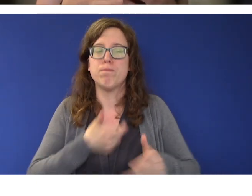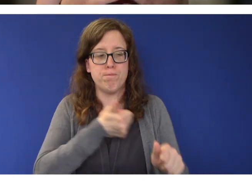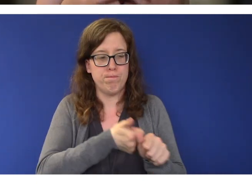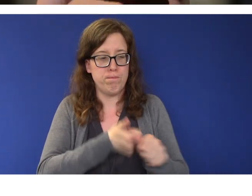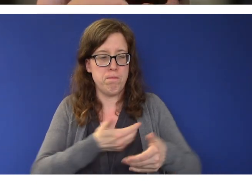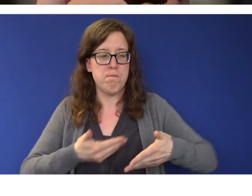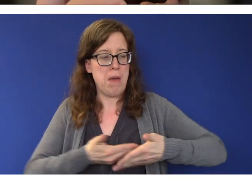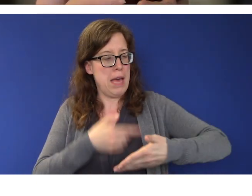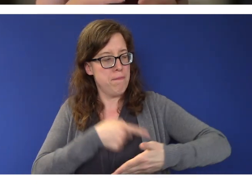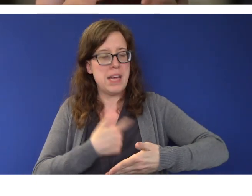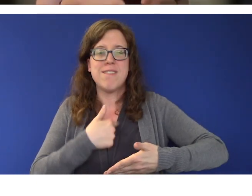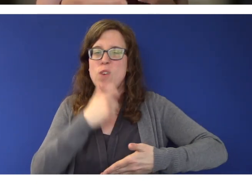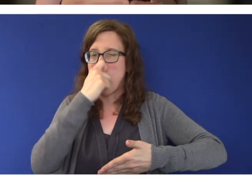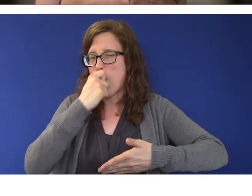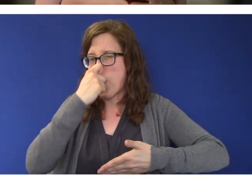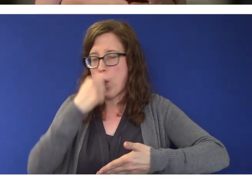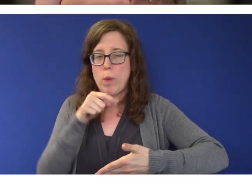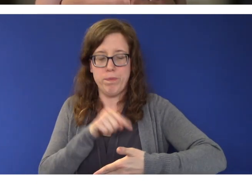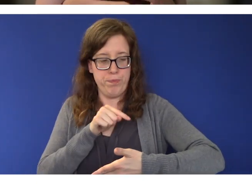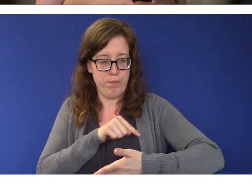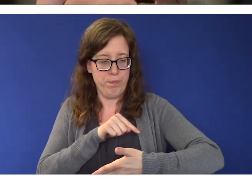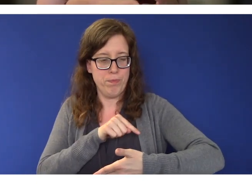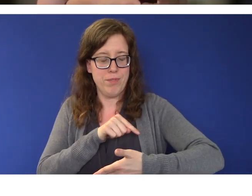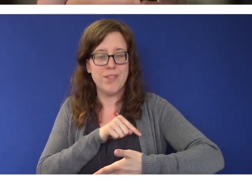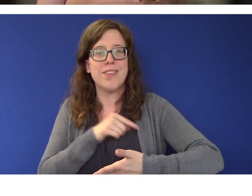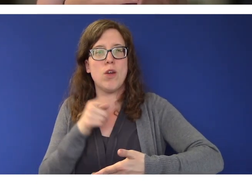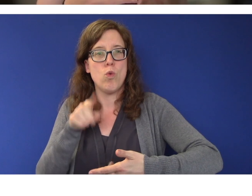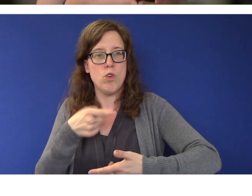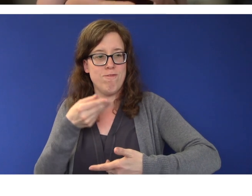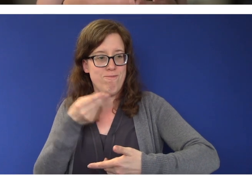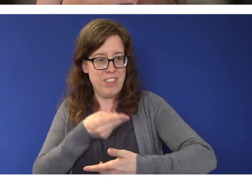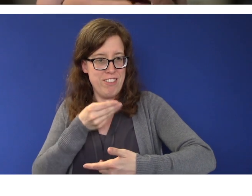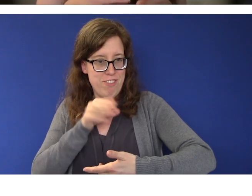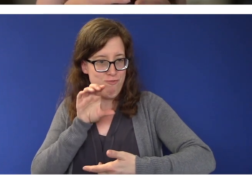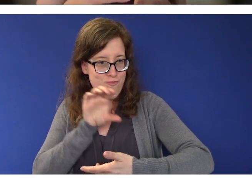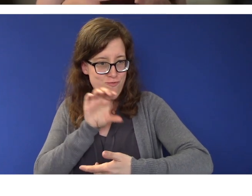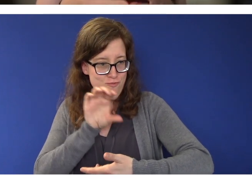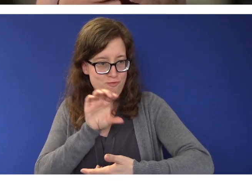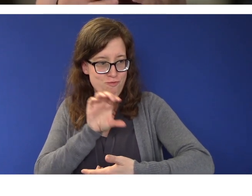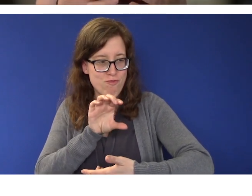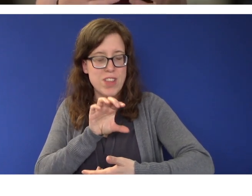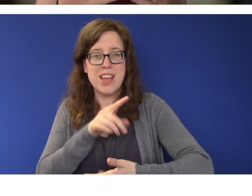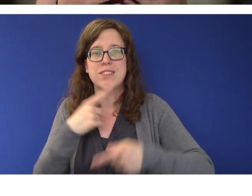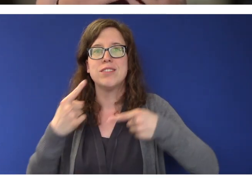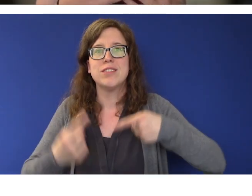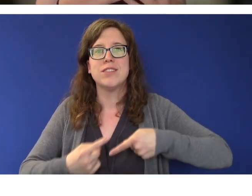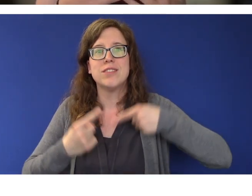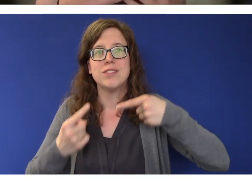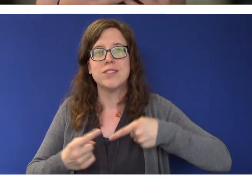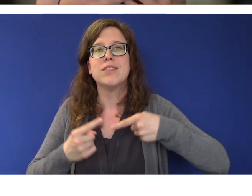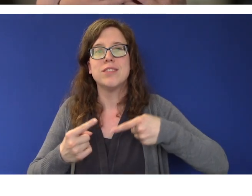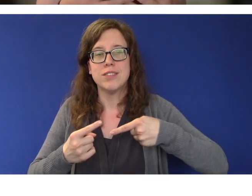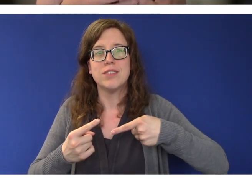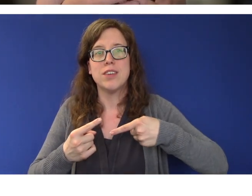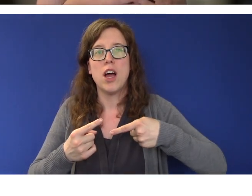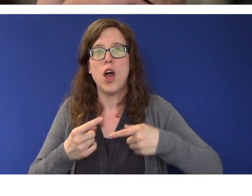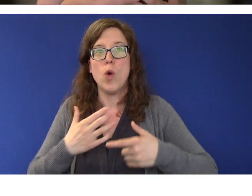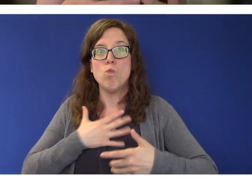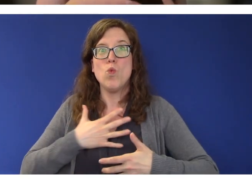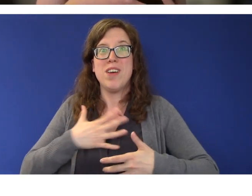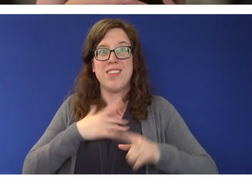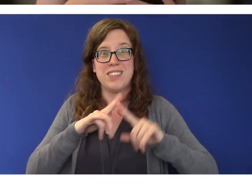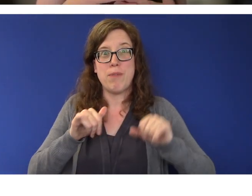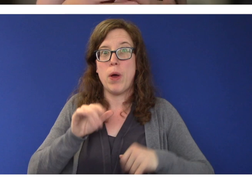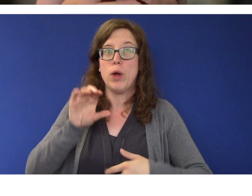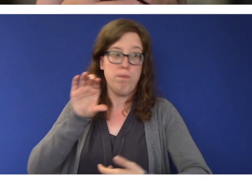a cold. They are going to have a difficult time breathing as they are trying to take a bottle.